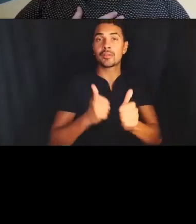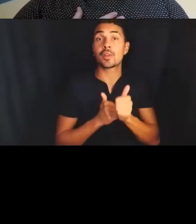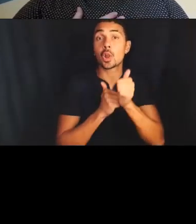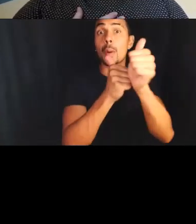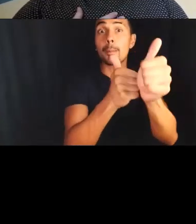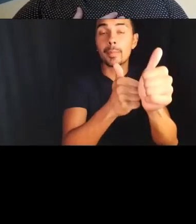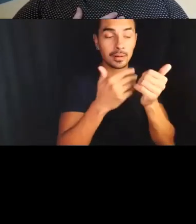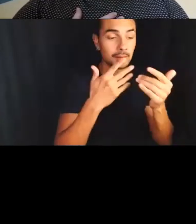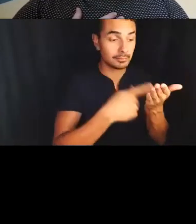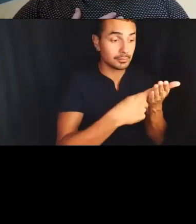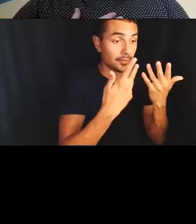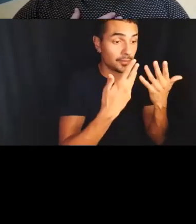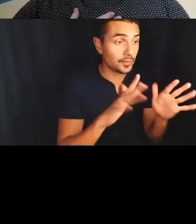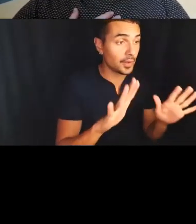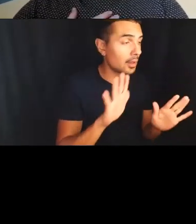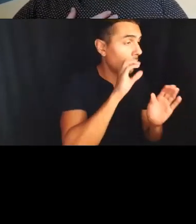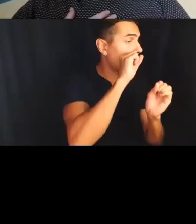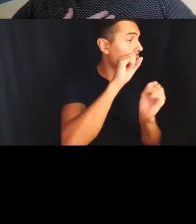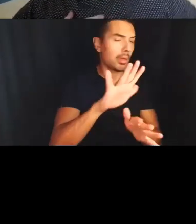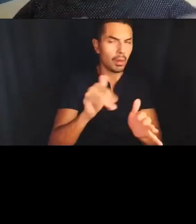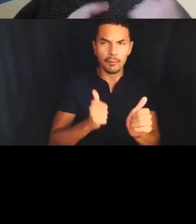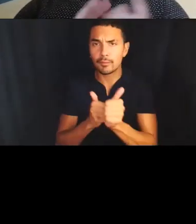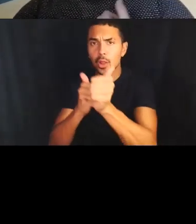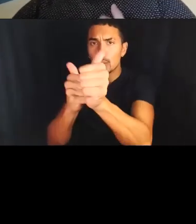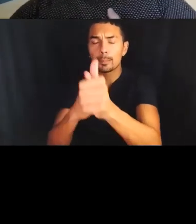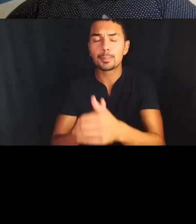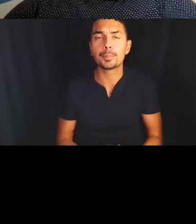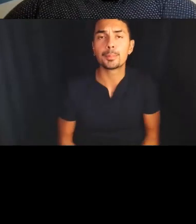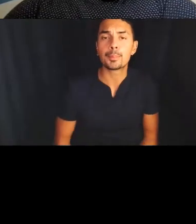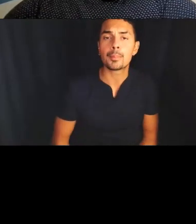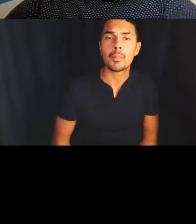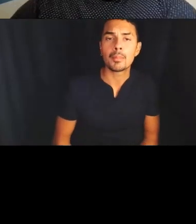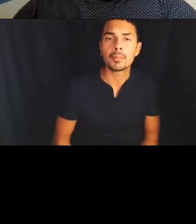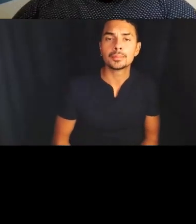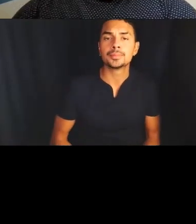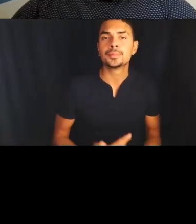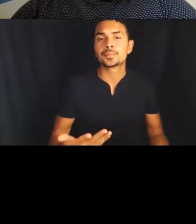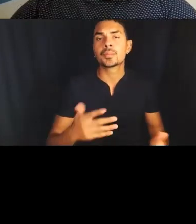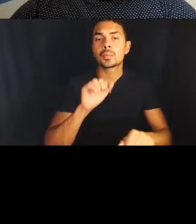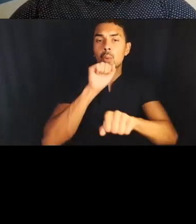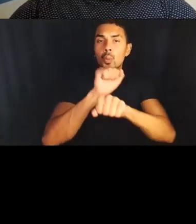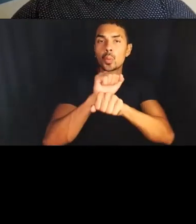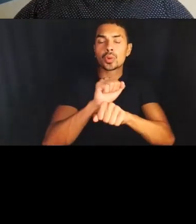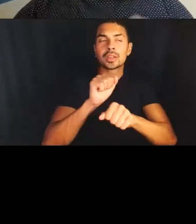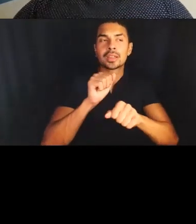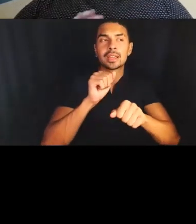So we looked at things like working to not re-traumatize people,